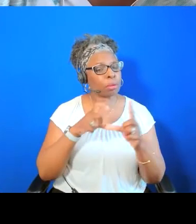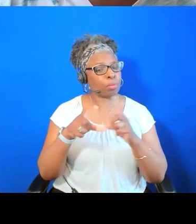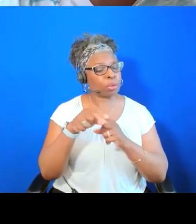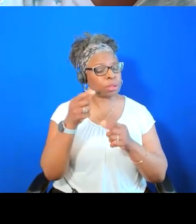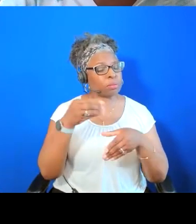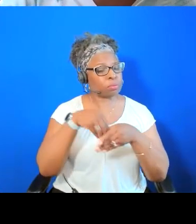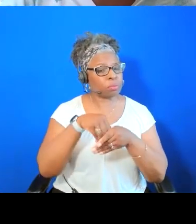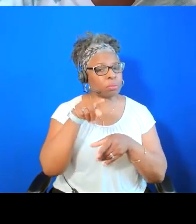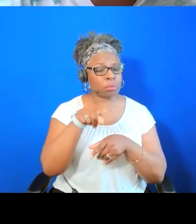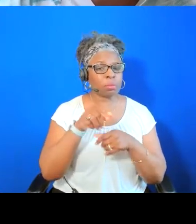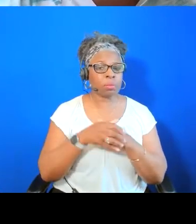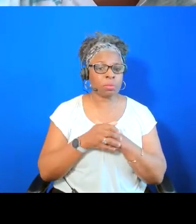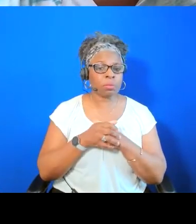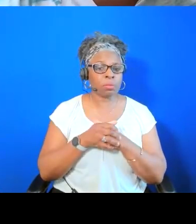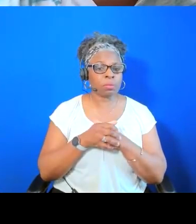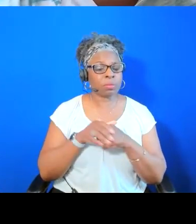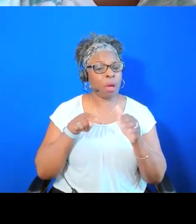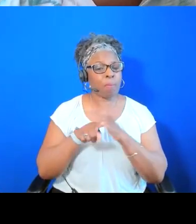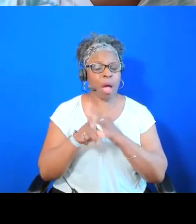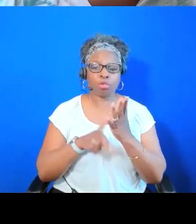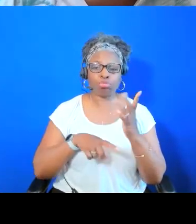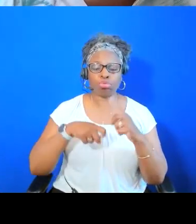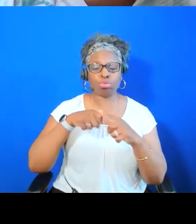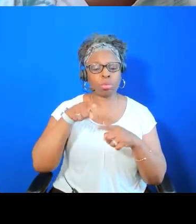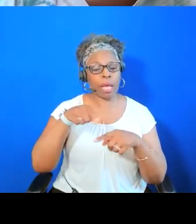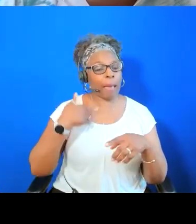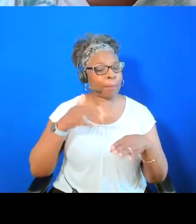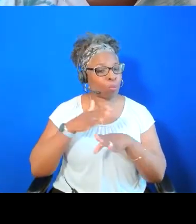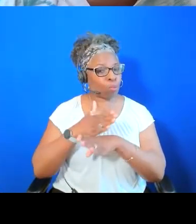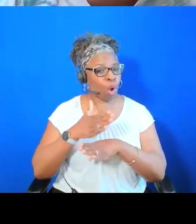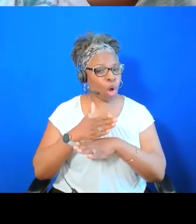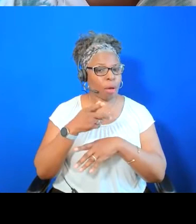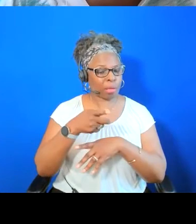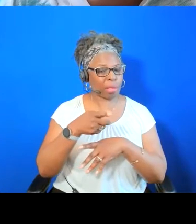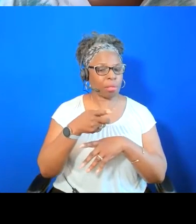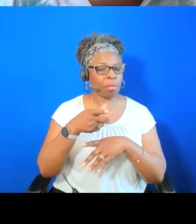And as an as a migrant in the UK, I work predominantly in this context of migration with